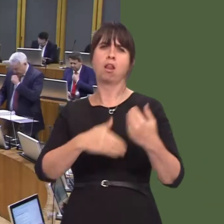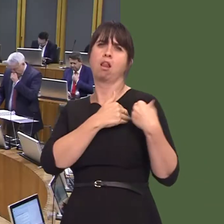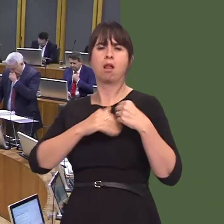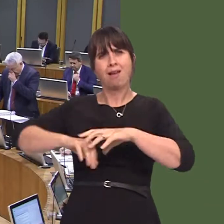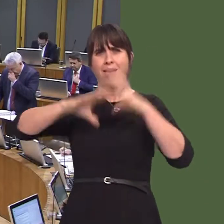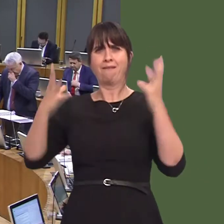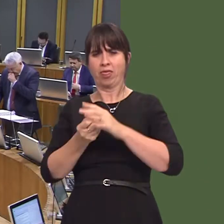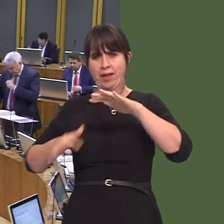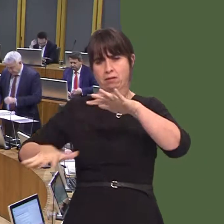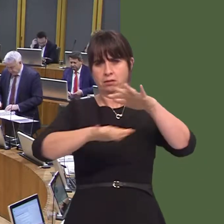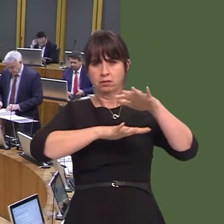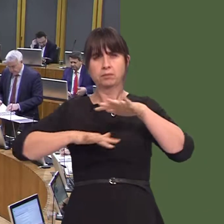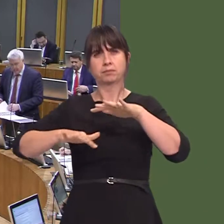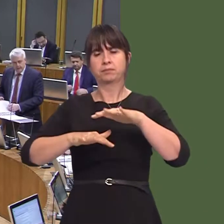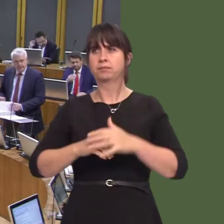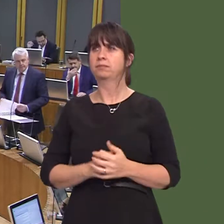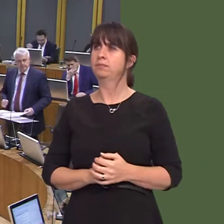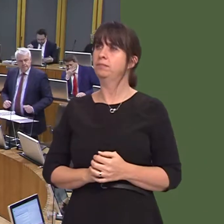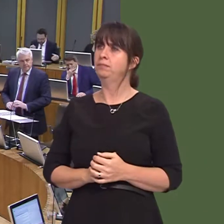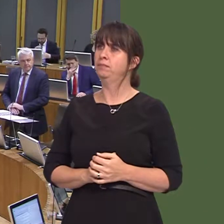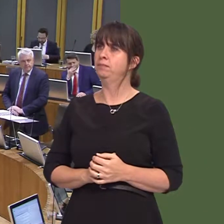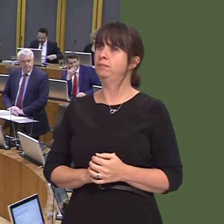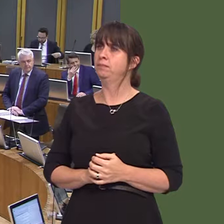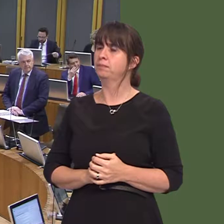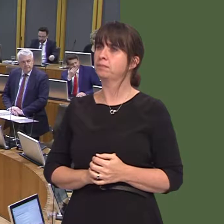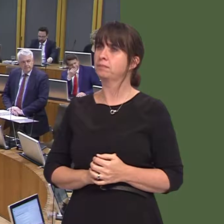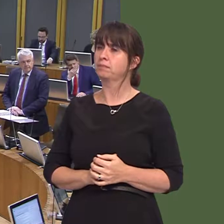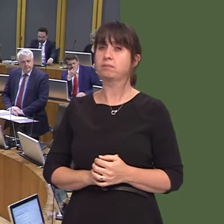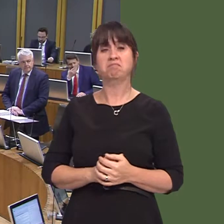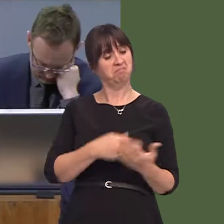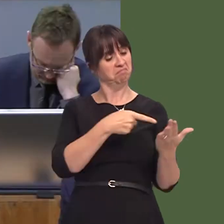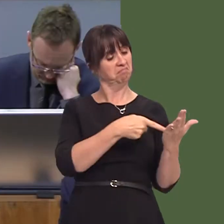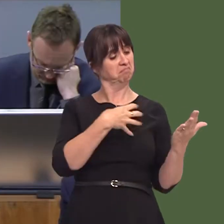Angela Burns: First Minister, I see from reports today that your Government has refused to